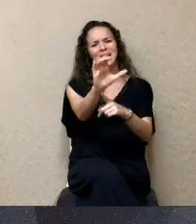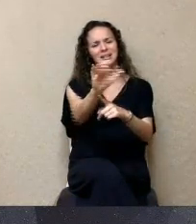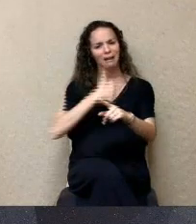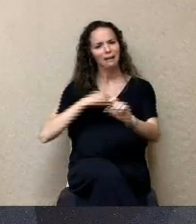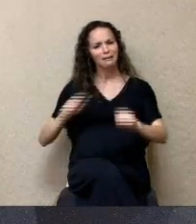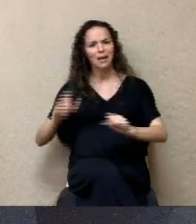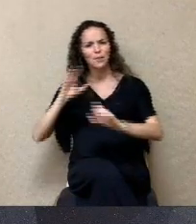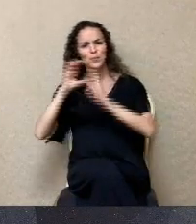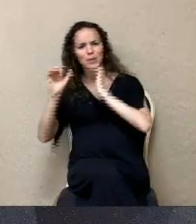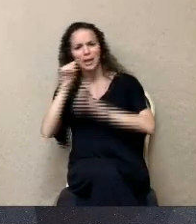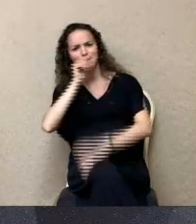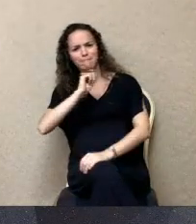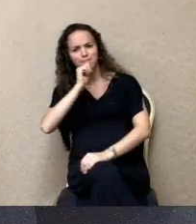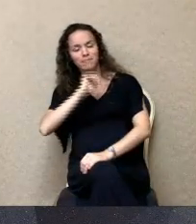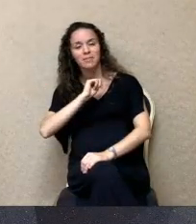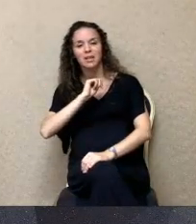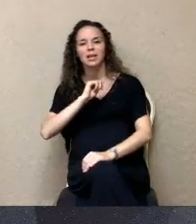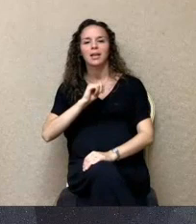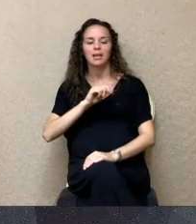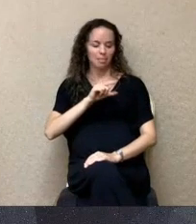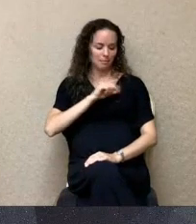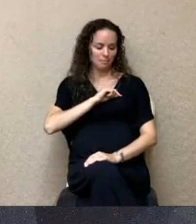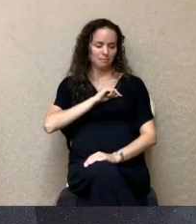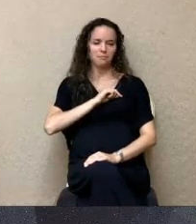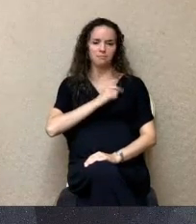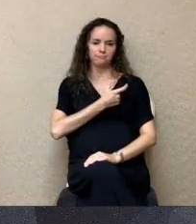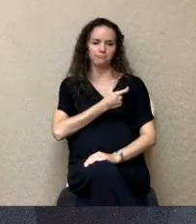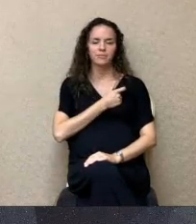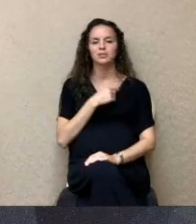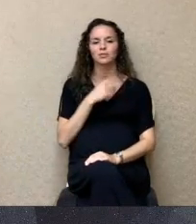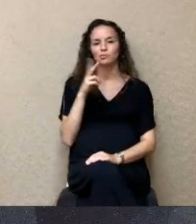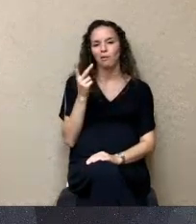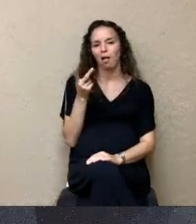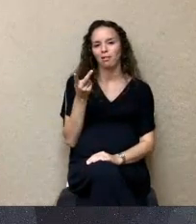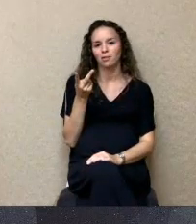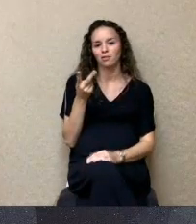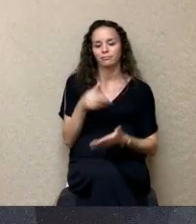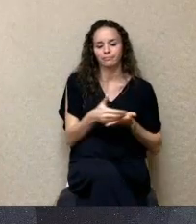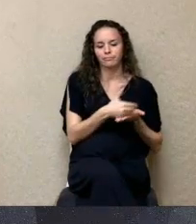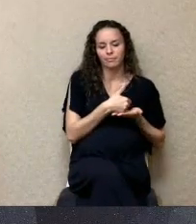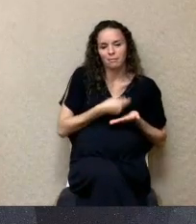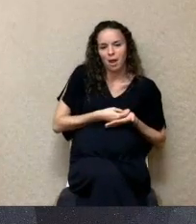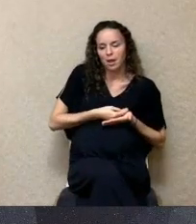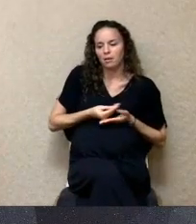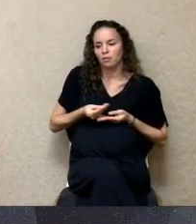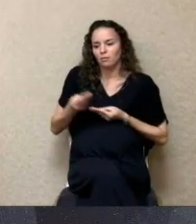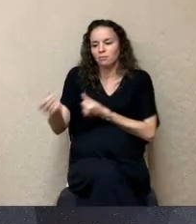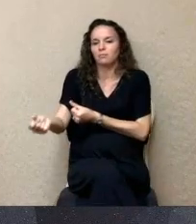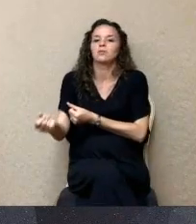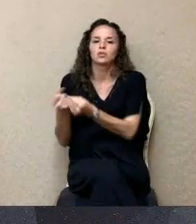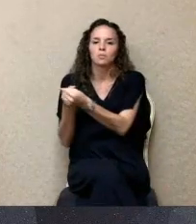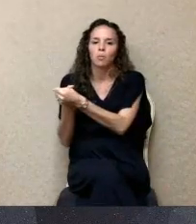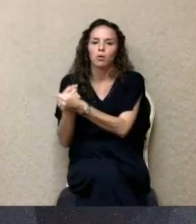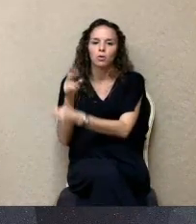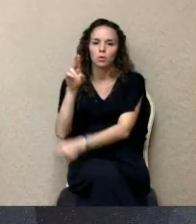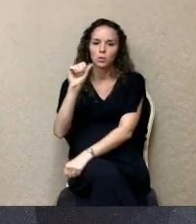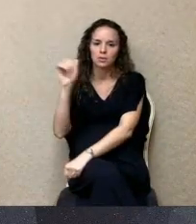And the buttons are $2 and that money goes to disaster relief as far as the, to support USSAAC.